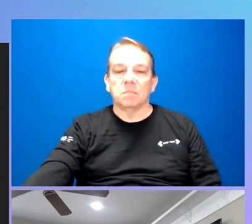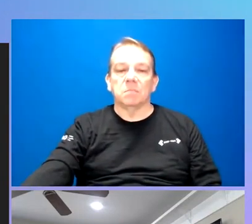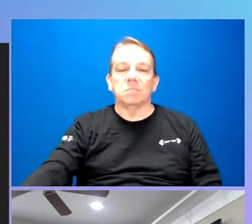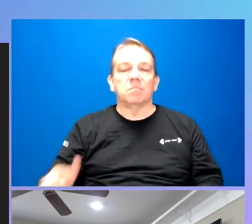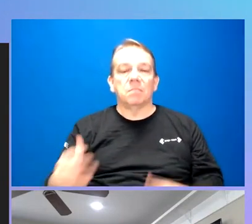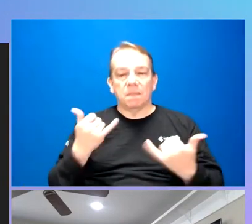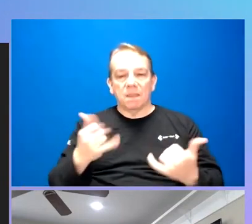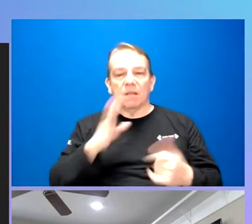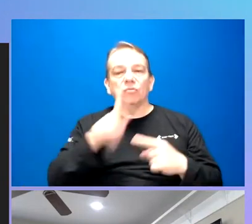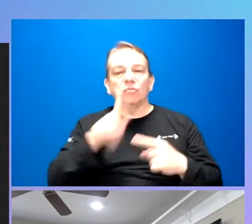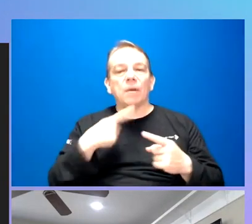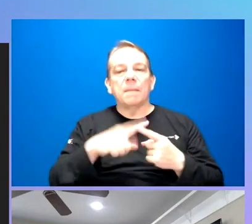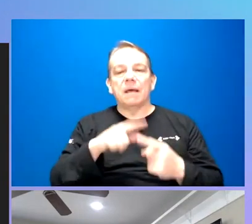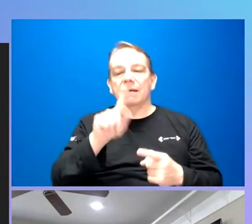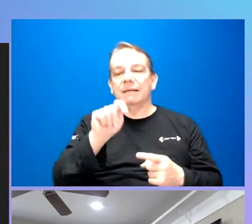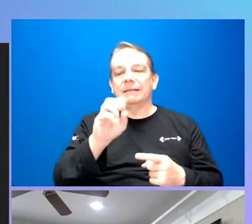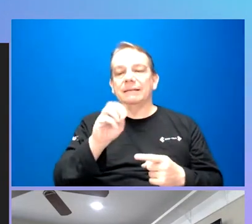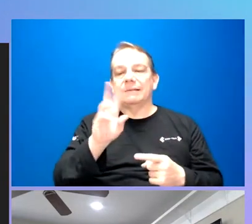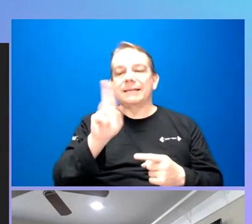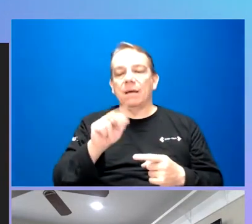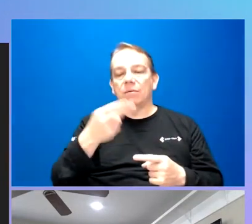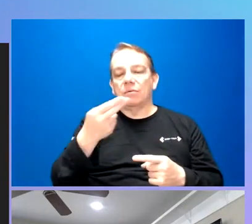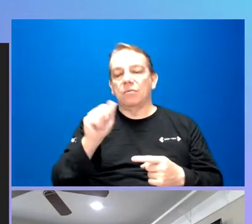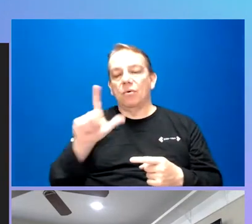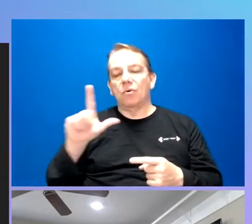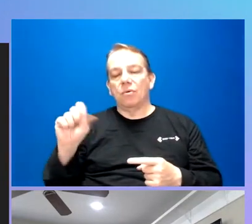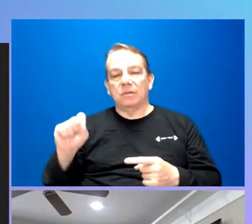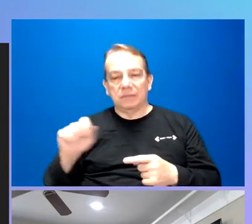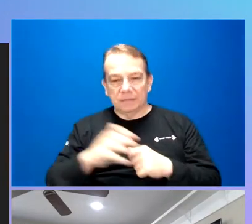halls. And we got a picture here of someone giving a presentation